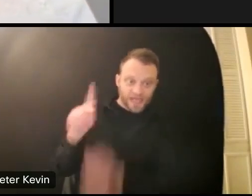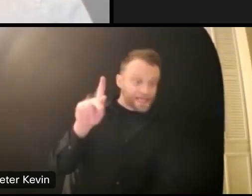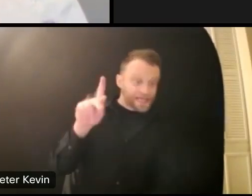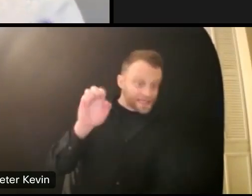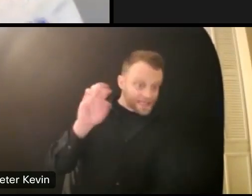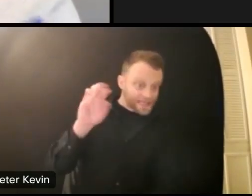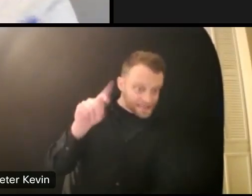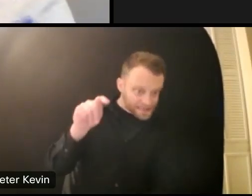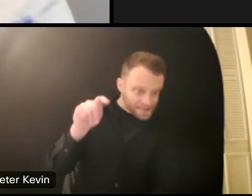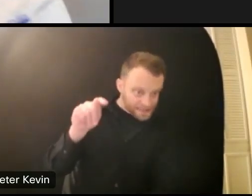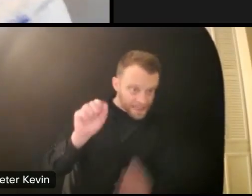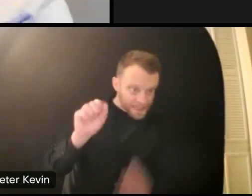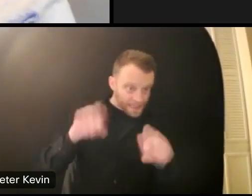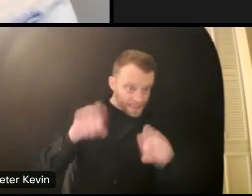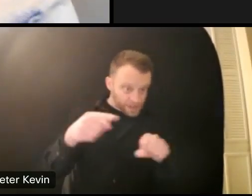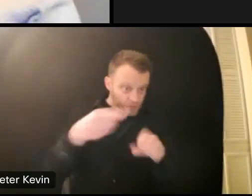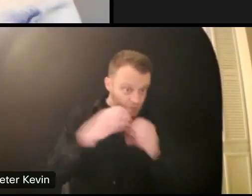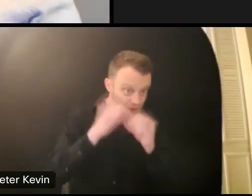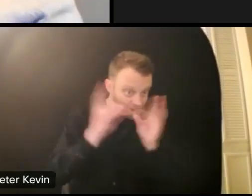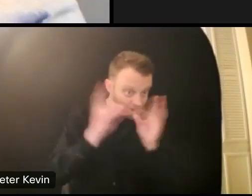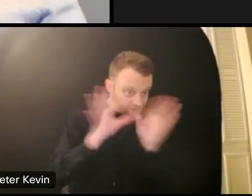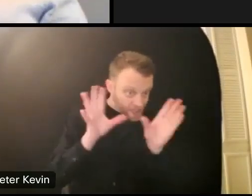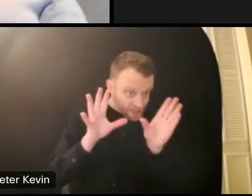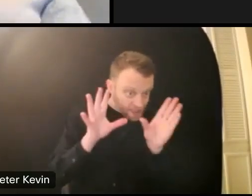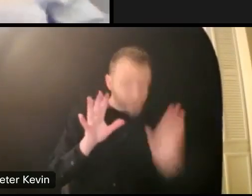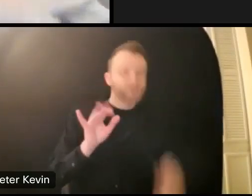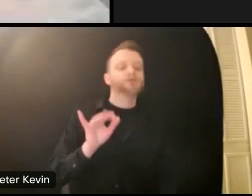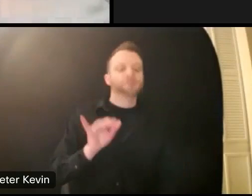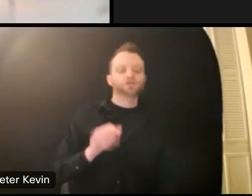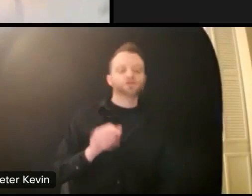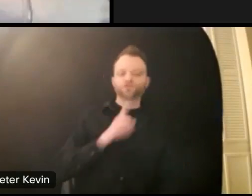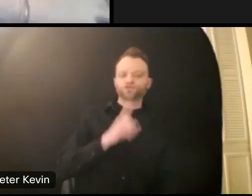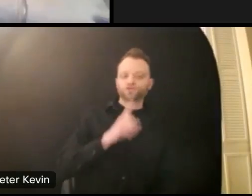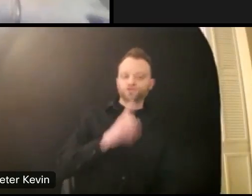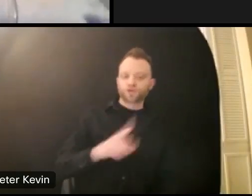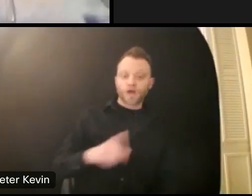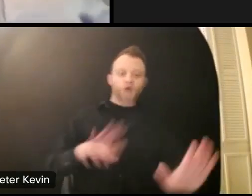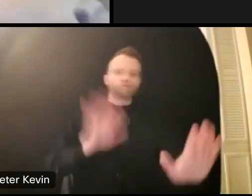give you that distinction right now. (Boese) Sure, okay. (Crawford) No, I don't need it.